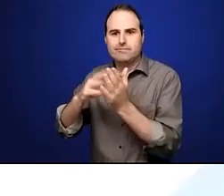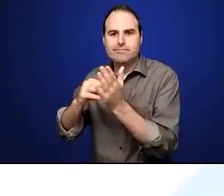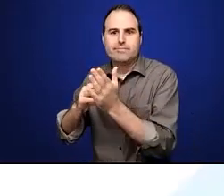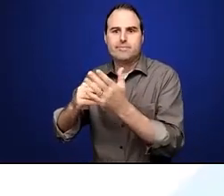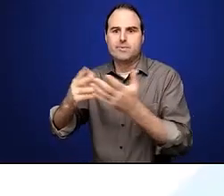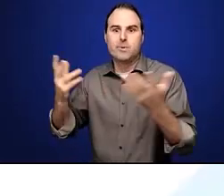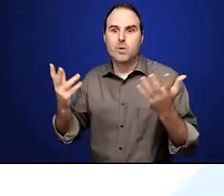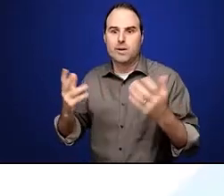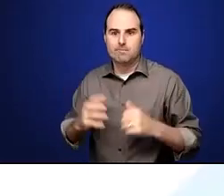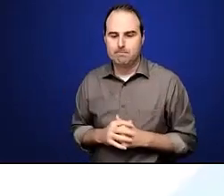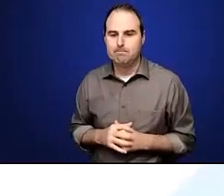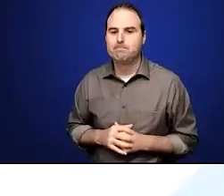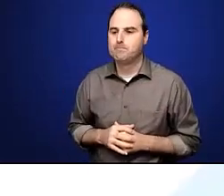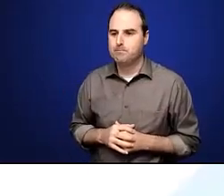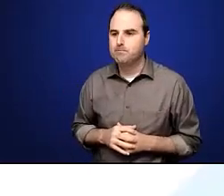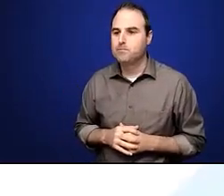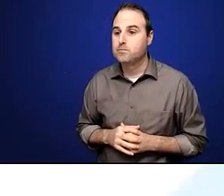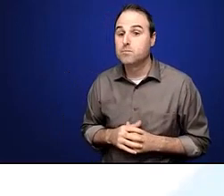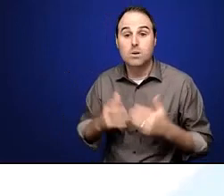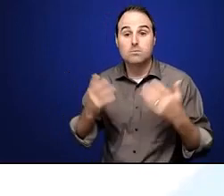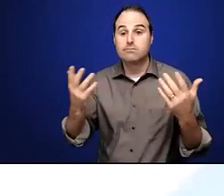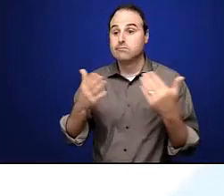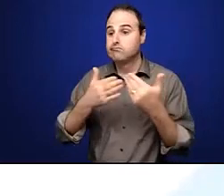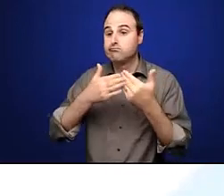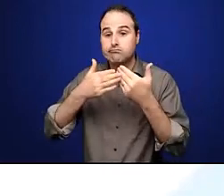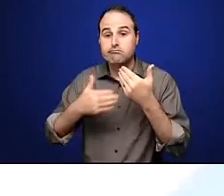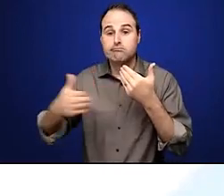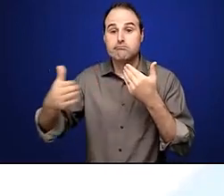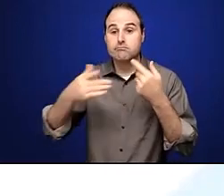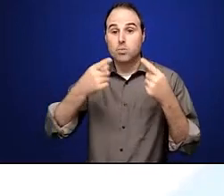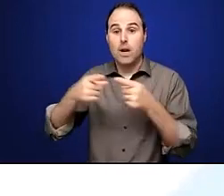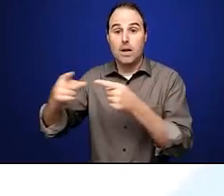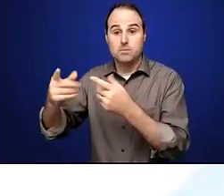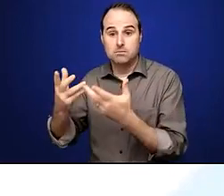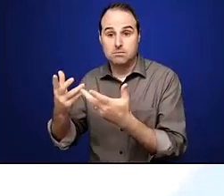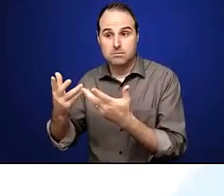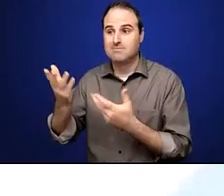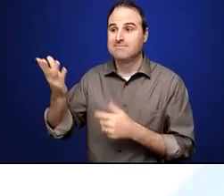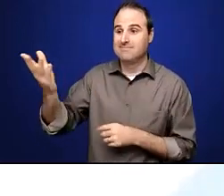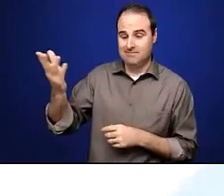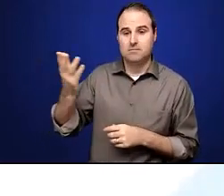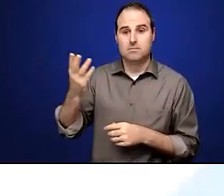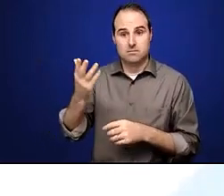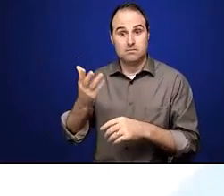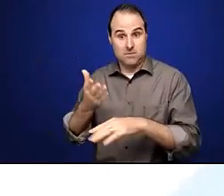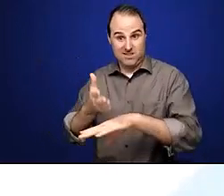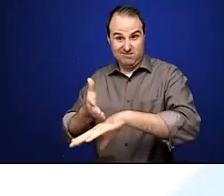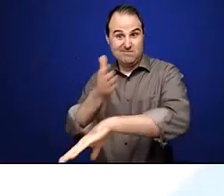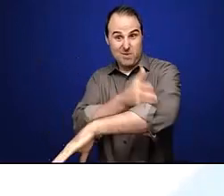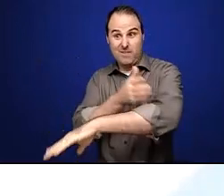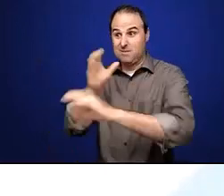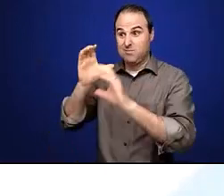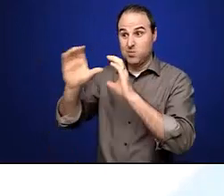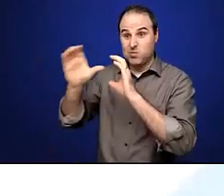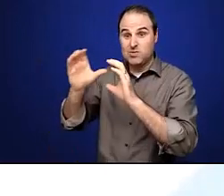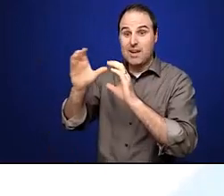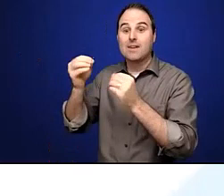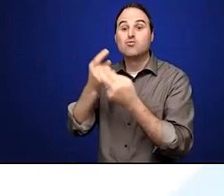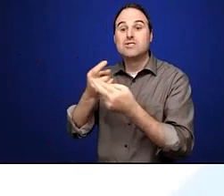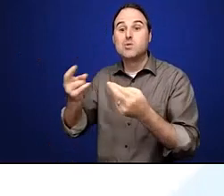What was the outcomes of this? And we saw that there's going to be improved communication and resource sharing between both Vancouver